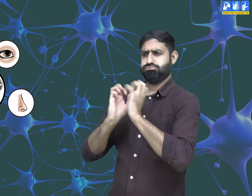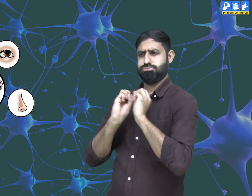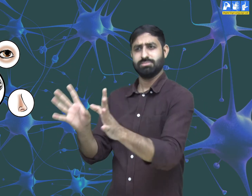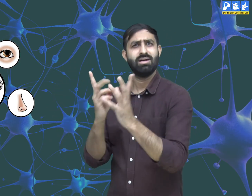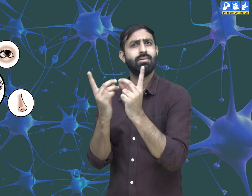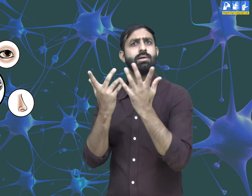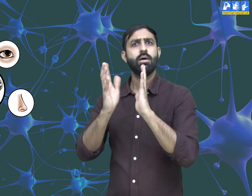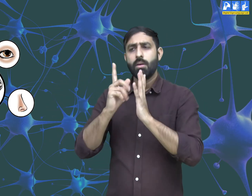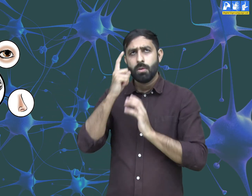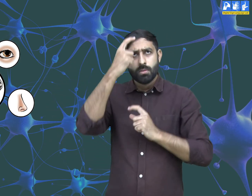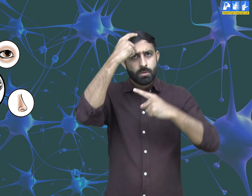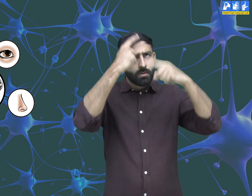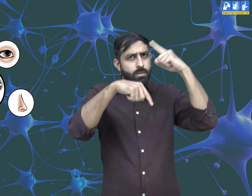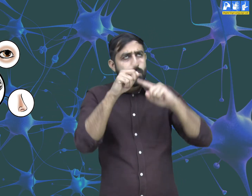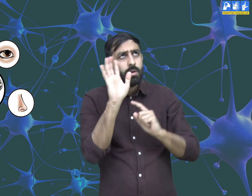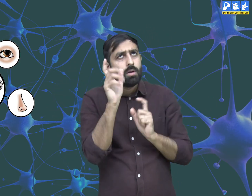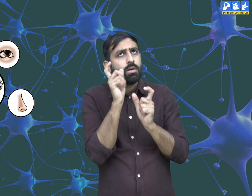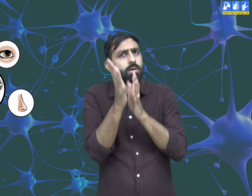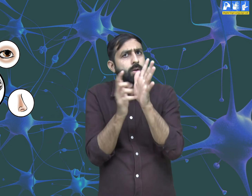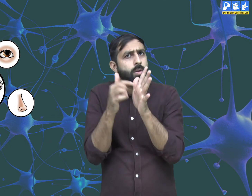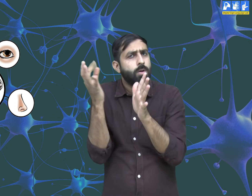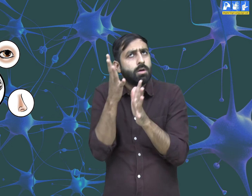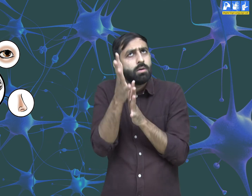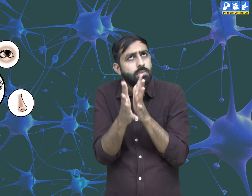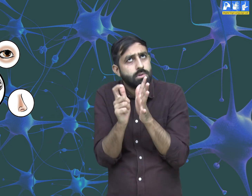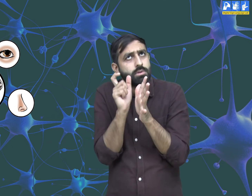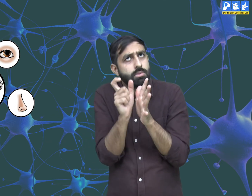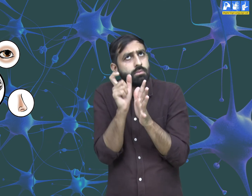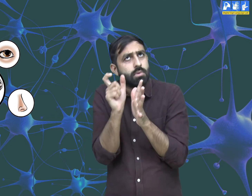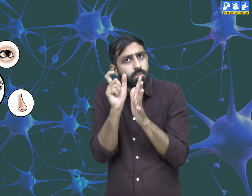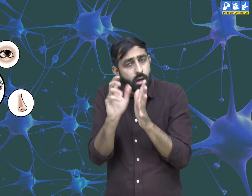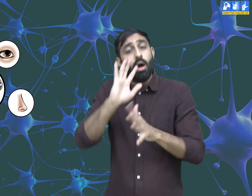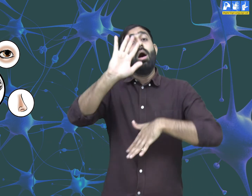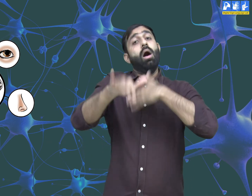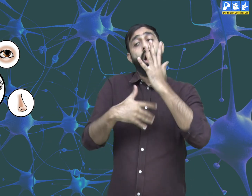It is a transitional activity in which one produces a first and final translation on